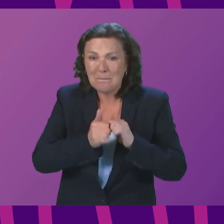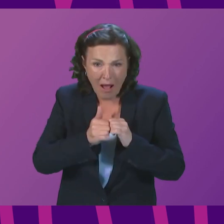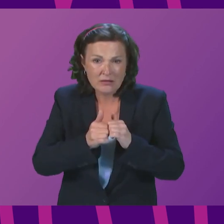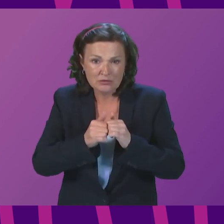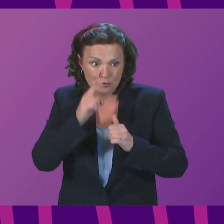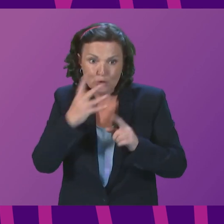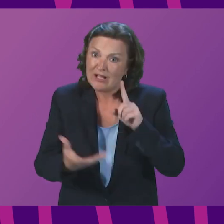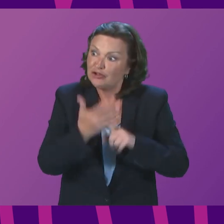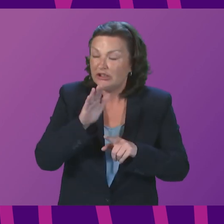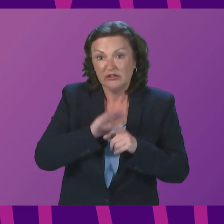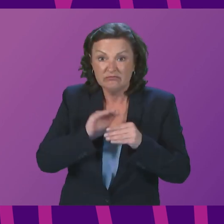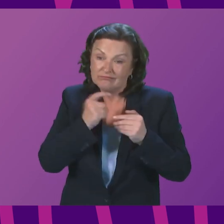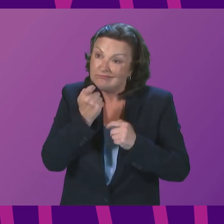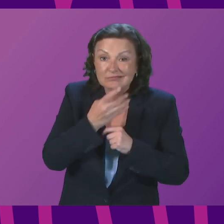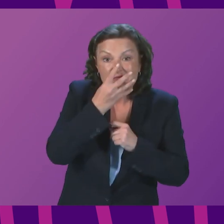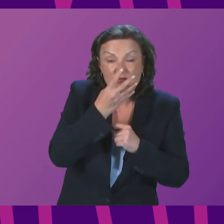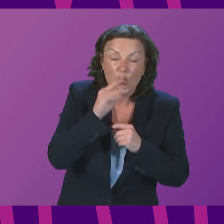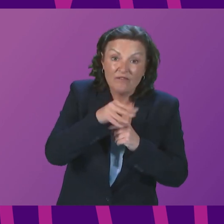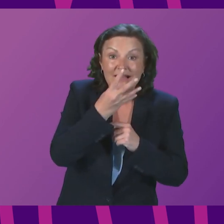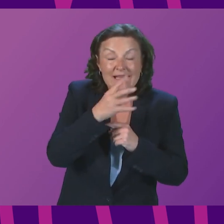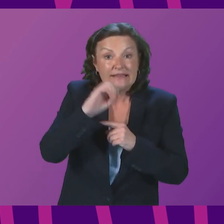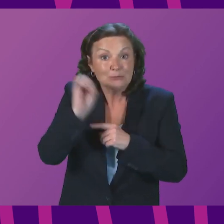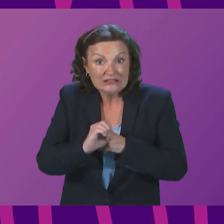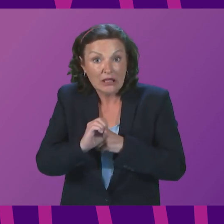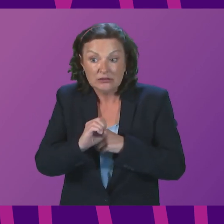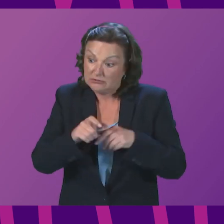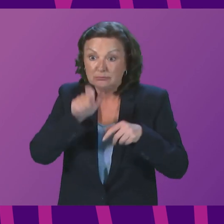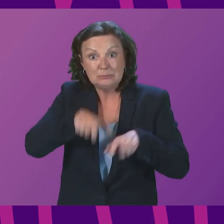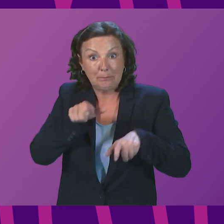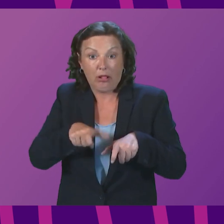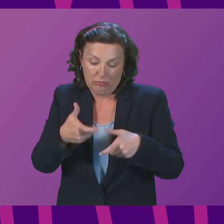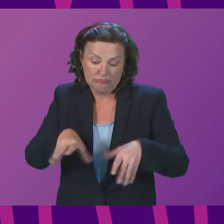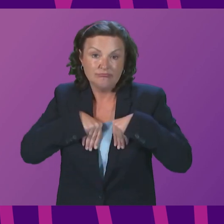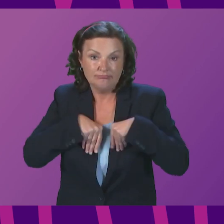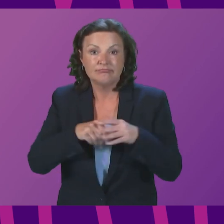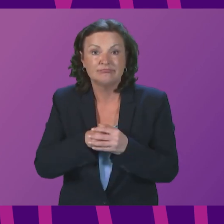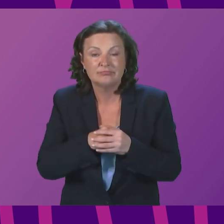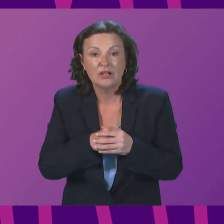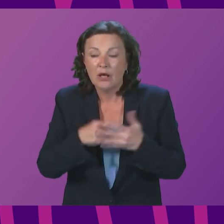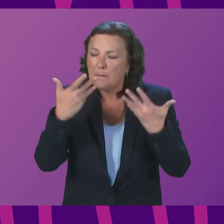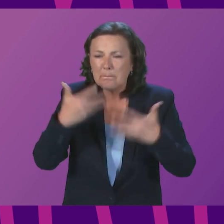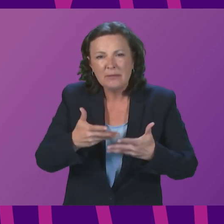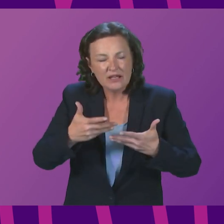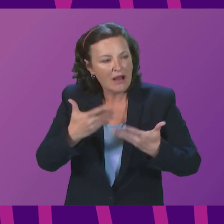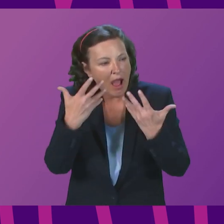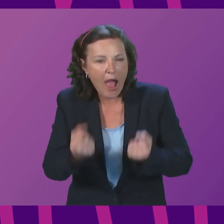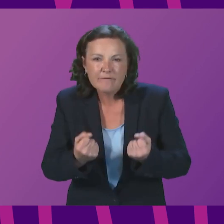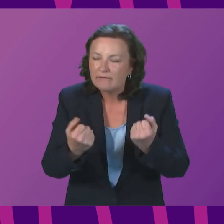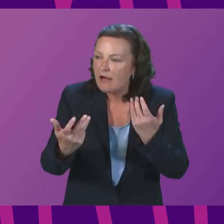We have been working closely with health boards to encourage uptake, and have introduced a range of outreach activities to build trust or remove barriers for people who might not